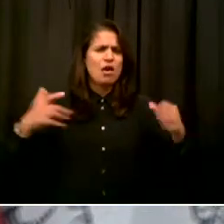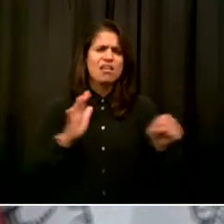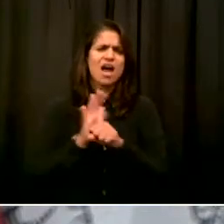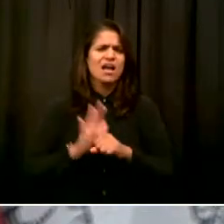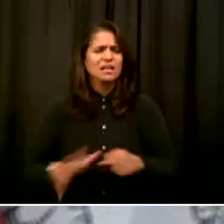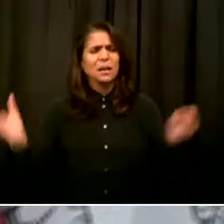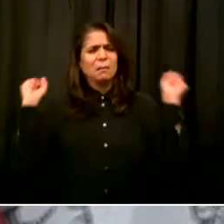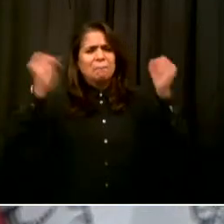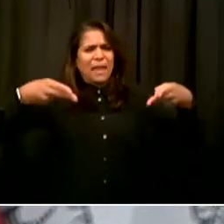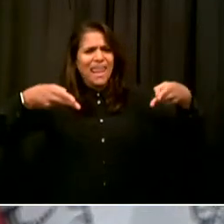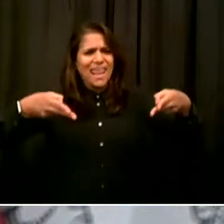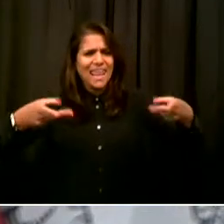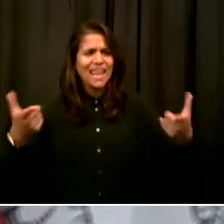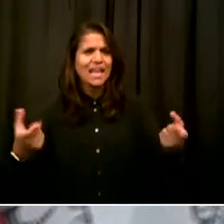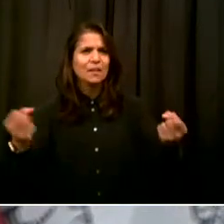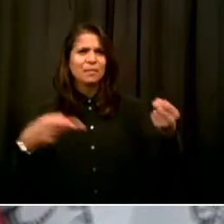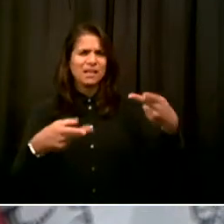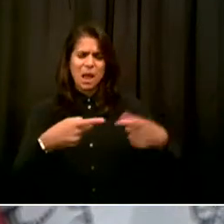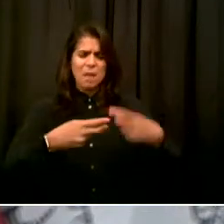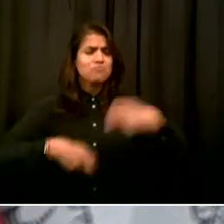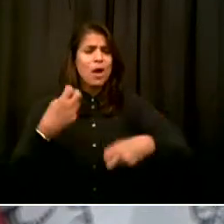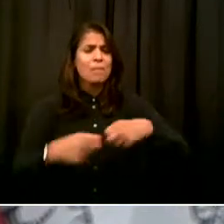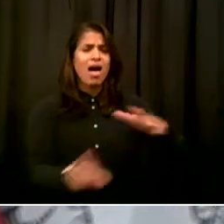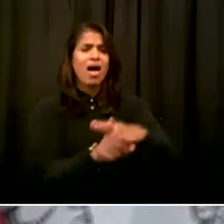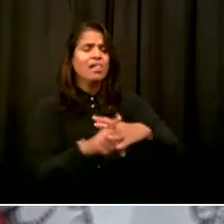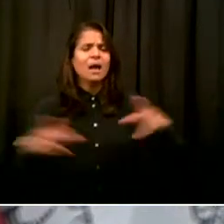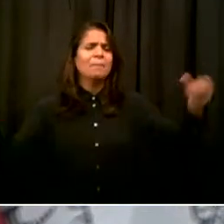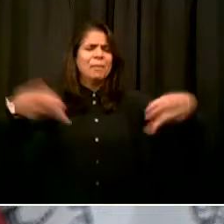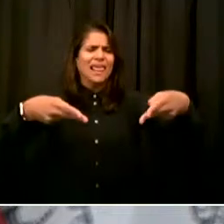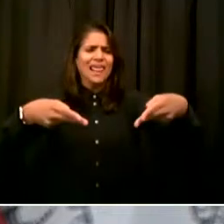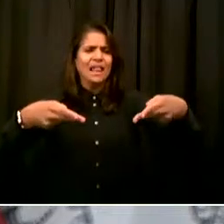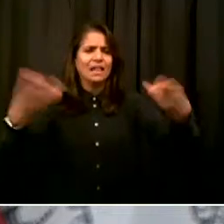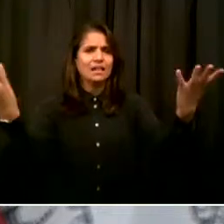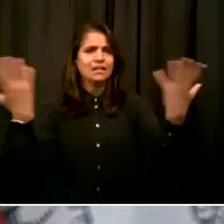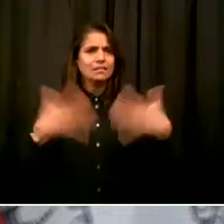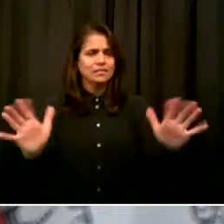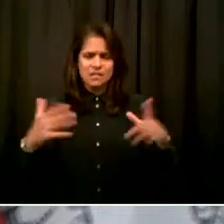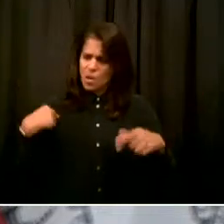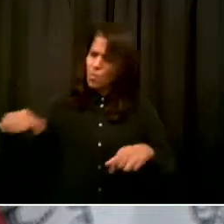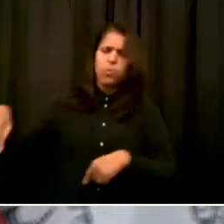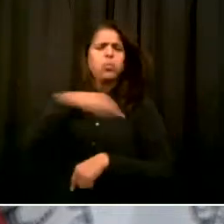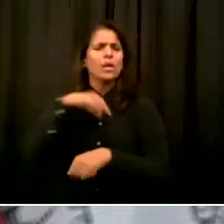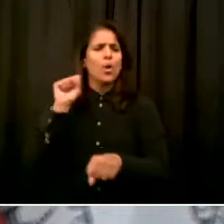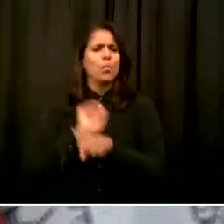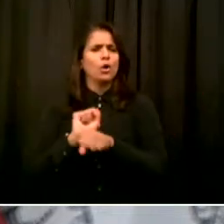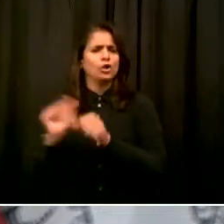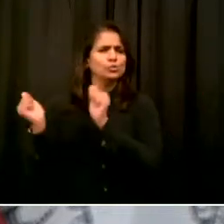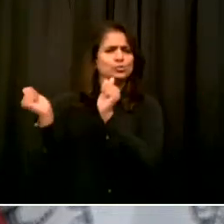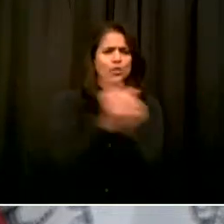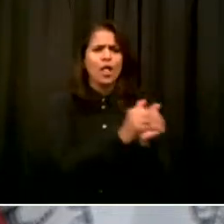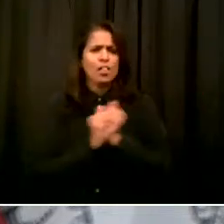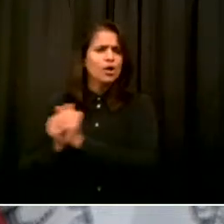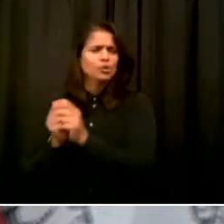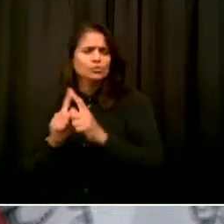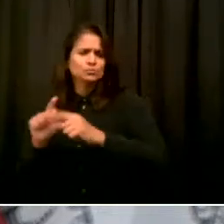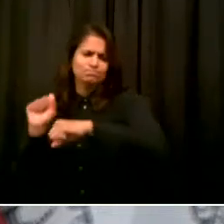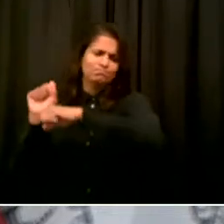WHAAIST ABUNDANTLY CLEAR IS THAT WHEN THE PEOPLE IN THE CITY APPPPY LTHEMSEEELVS S O TT CHCHLLAENGE, WE CAN OVERCOME ANYTHING, SPECIFICALLY WITH THE CHALLENGES WITH CORONAVIRUS. WE ARE IDENTIFIFNYIG G IT AND